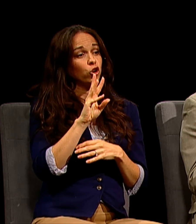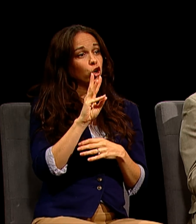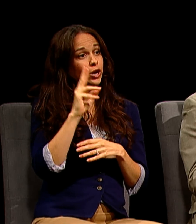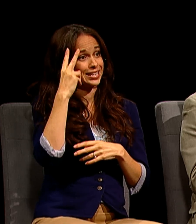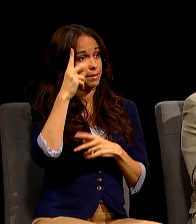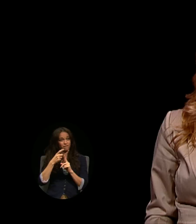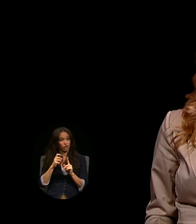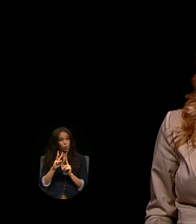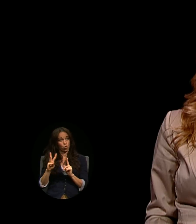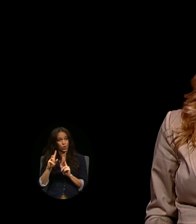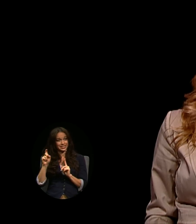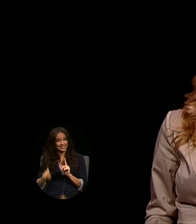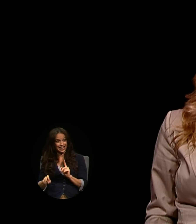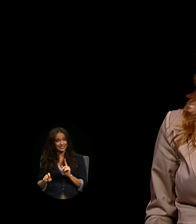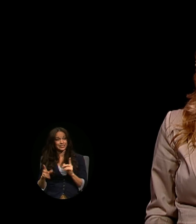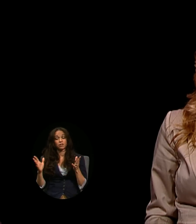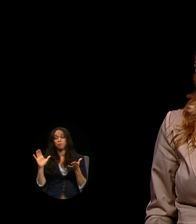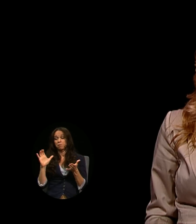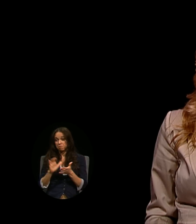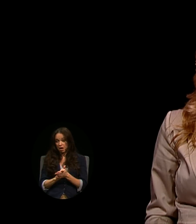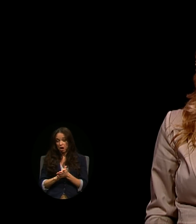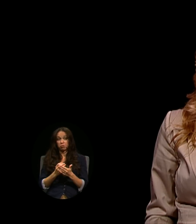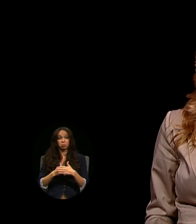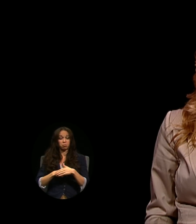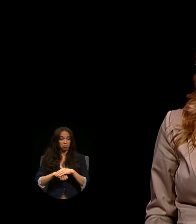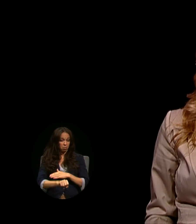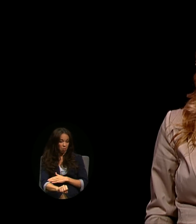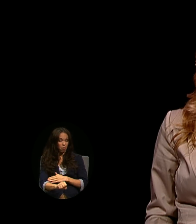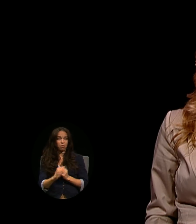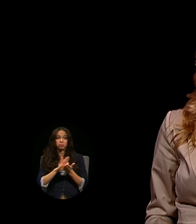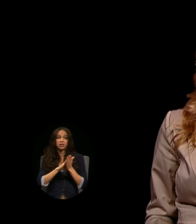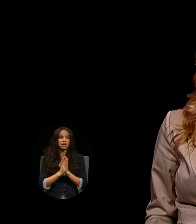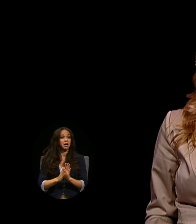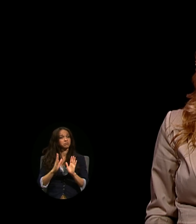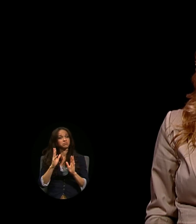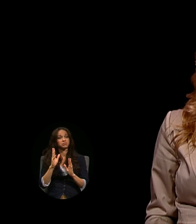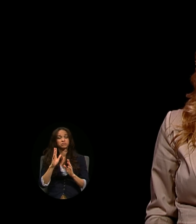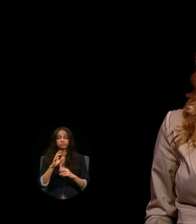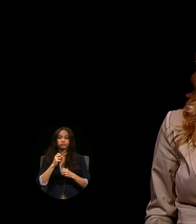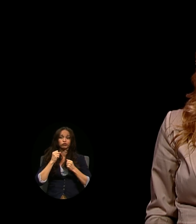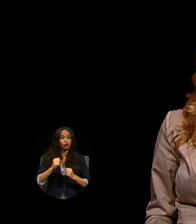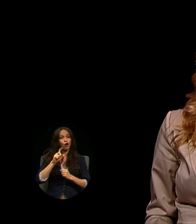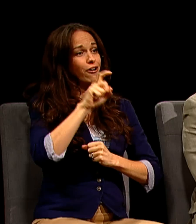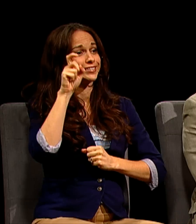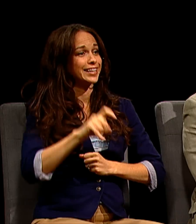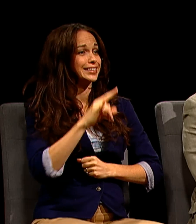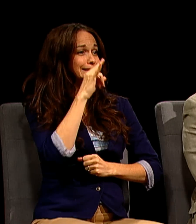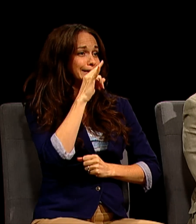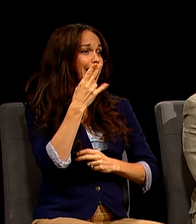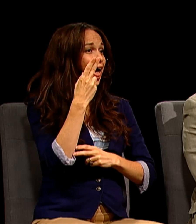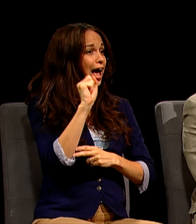They got married, produced a kid who becomes the all American Texas kid playing high school football, then he gets killed.